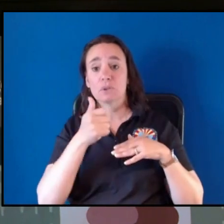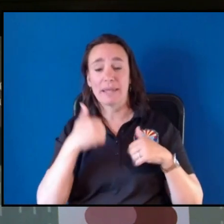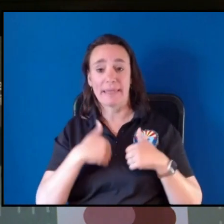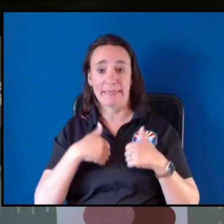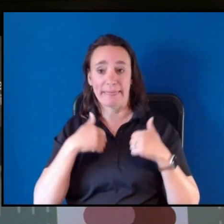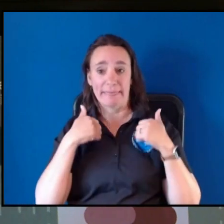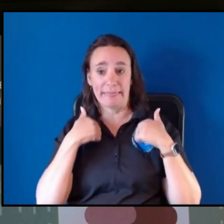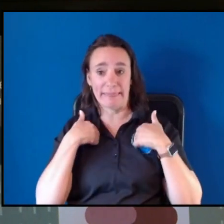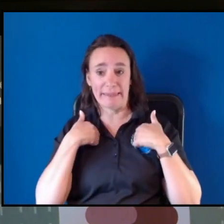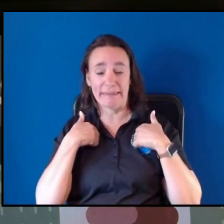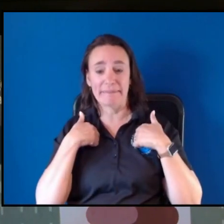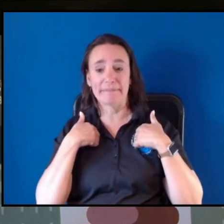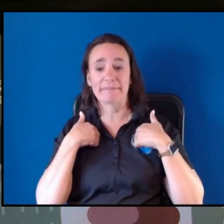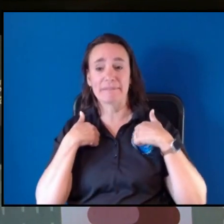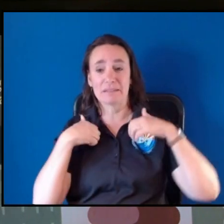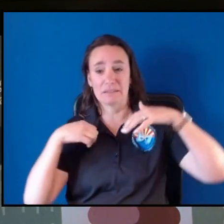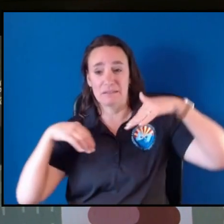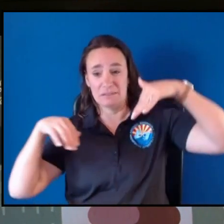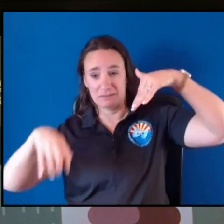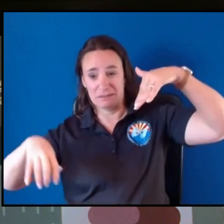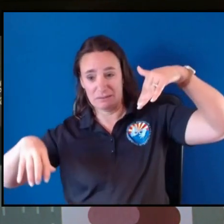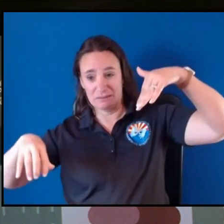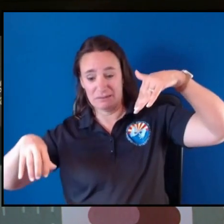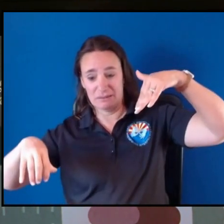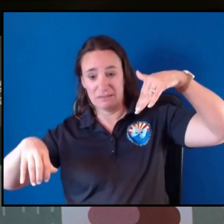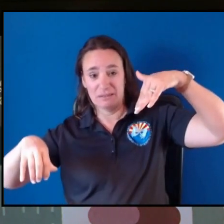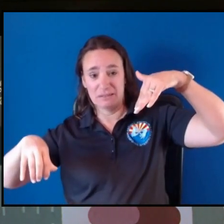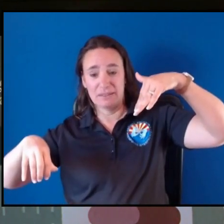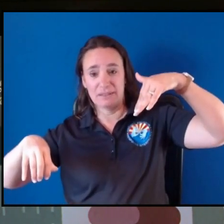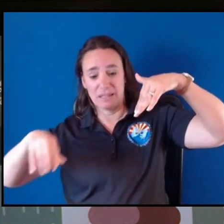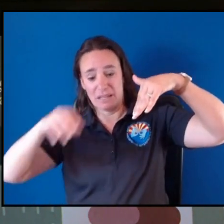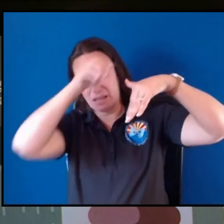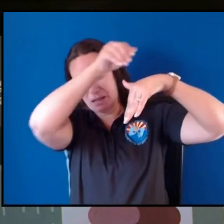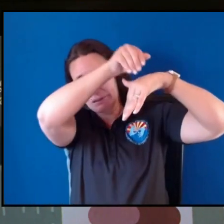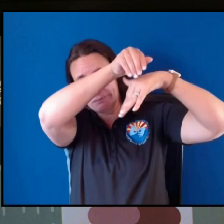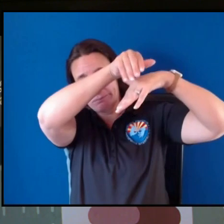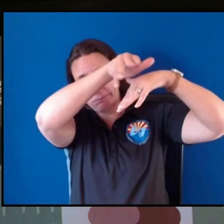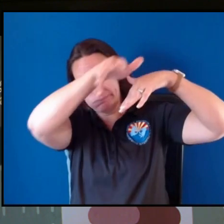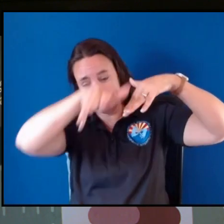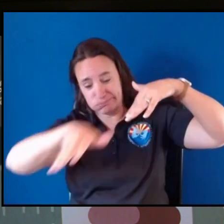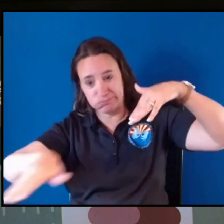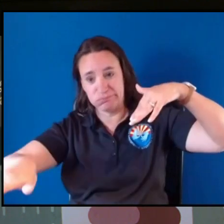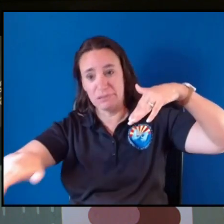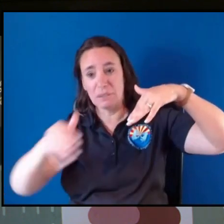drainage and the area above you has been burnt, you're